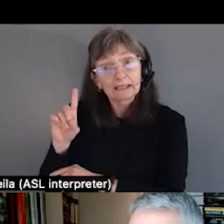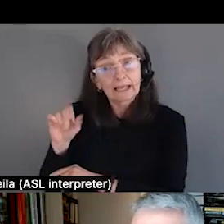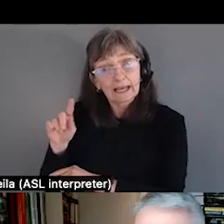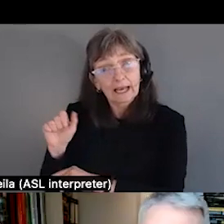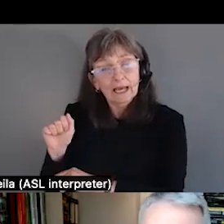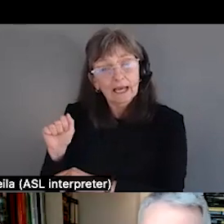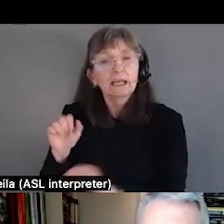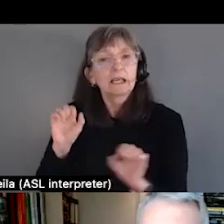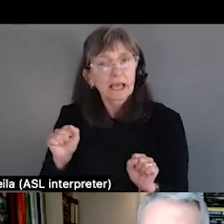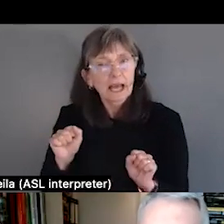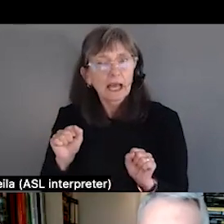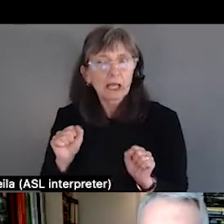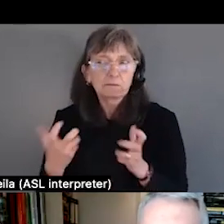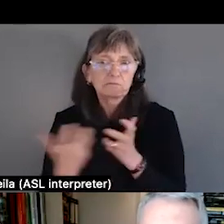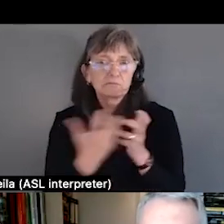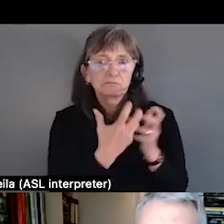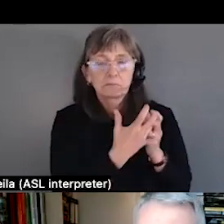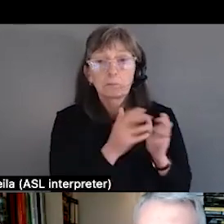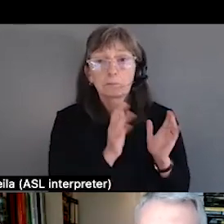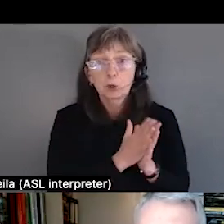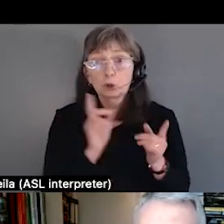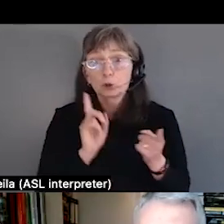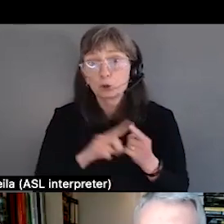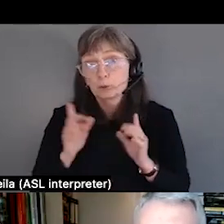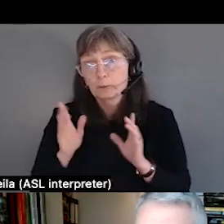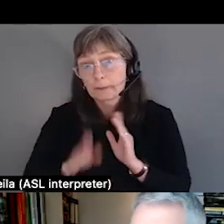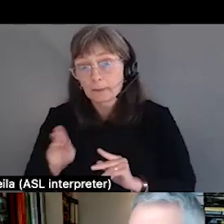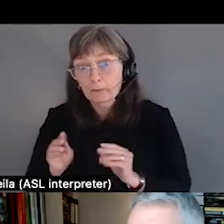There are a lot of books out there, and we are publishing more and more every week.